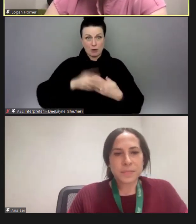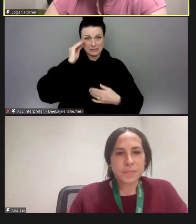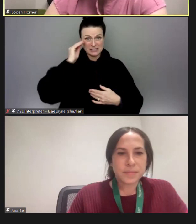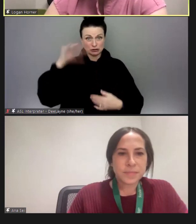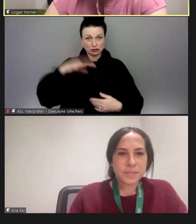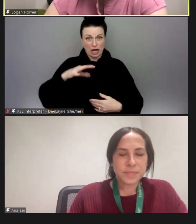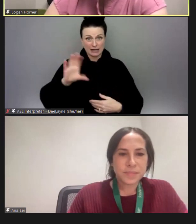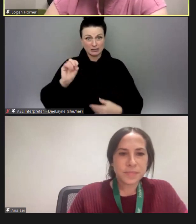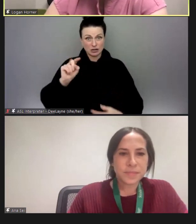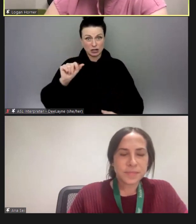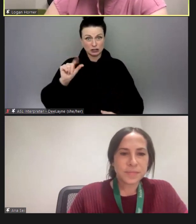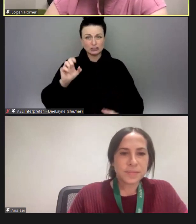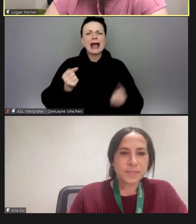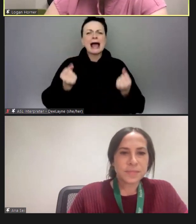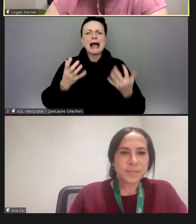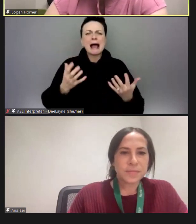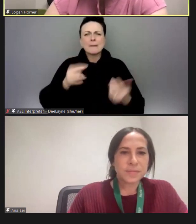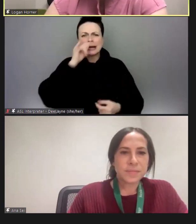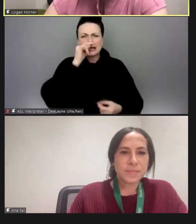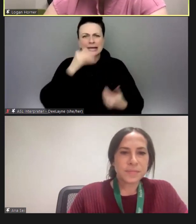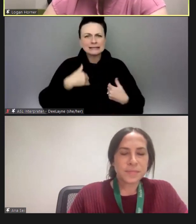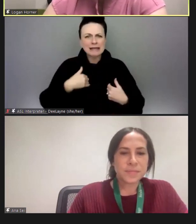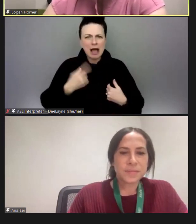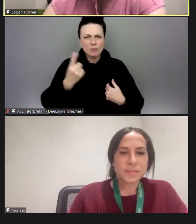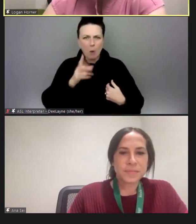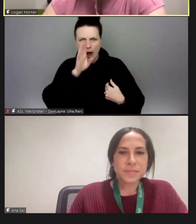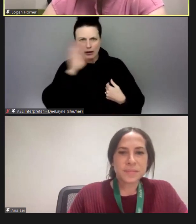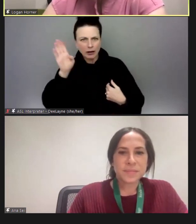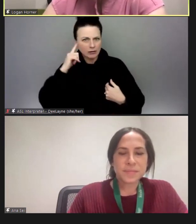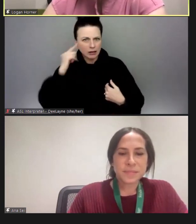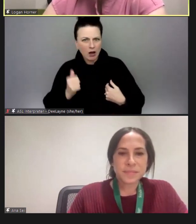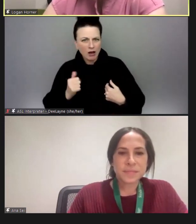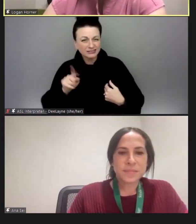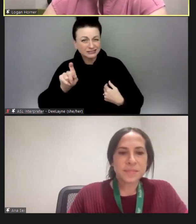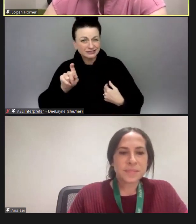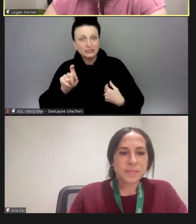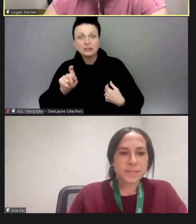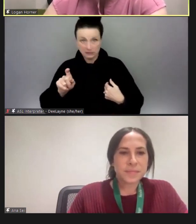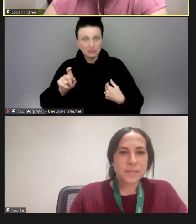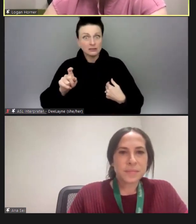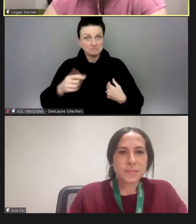we have with the unilateral hearing loss